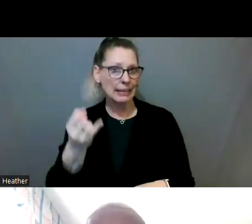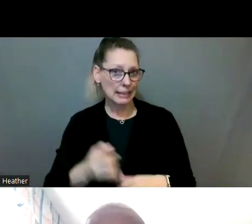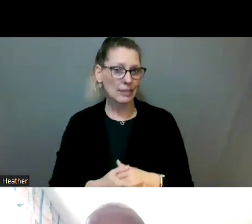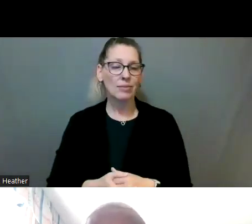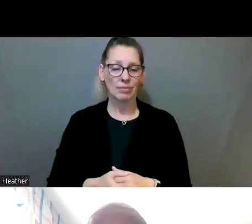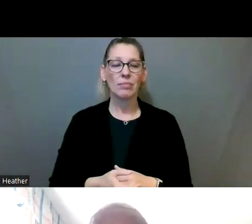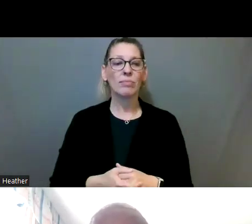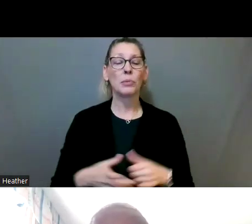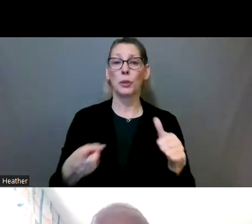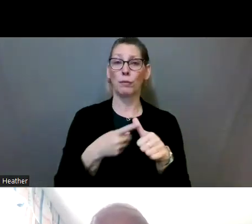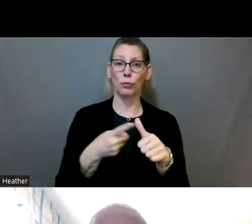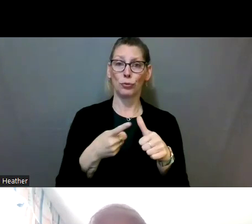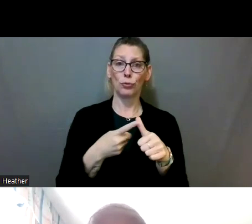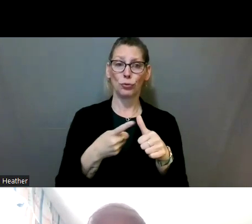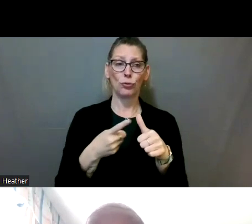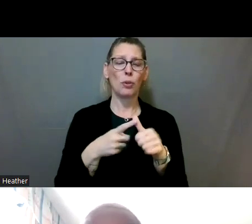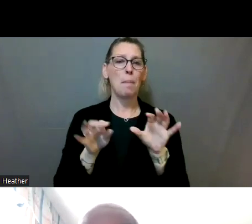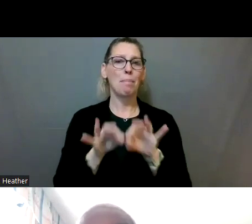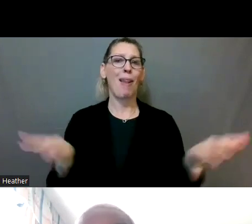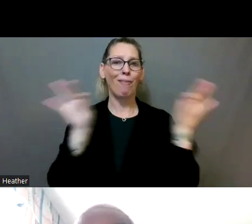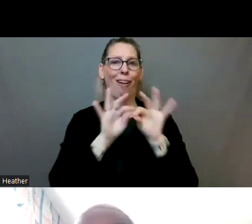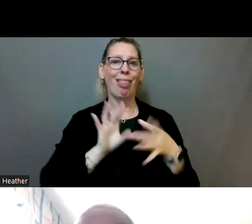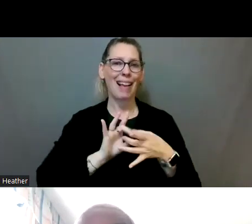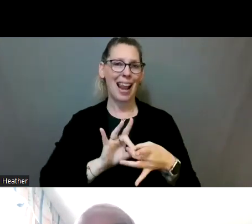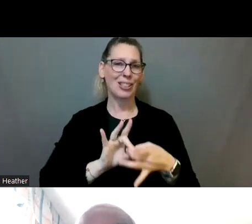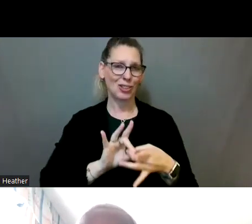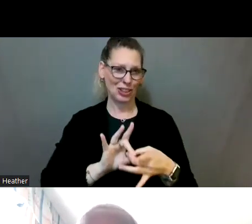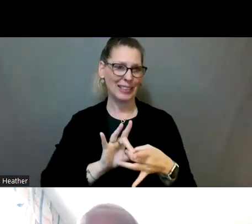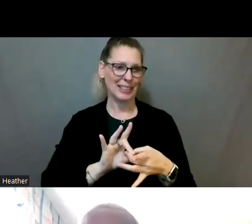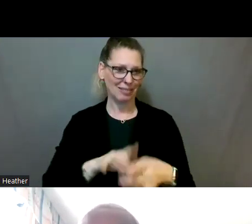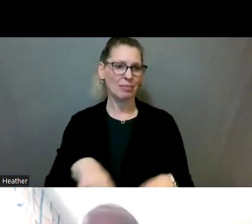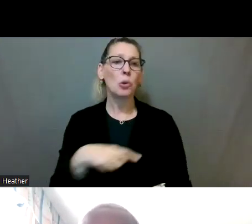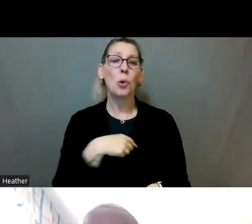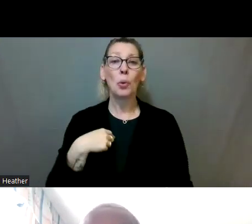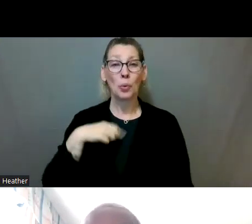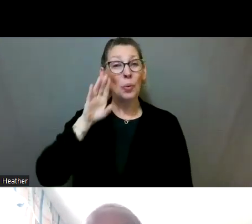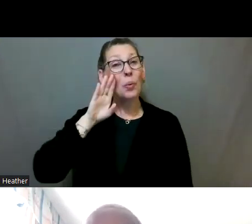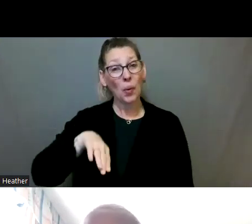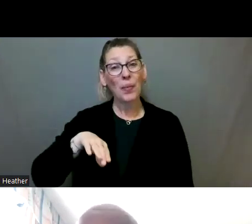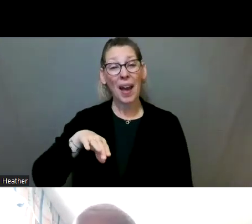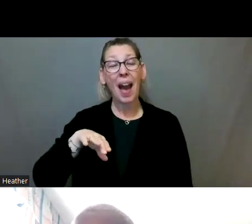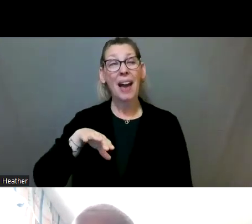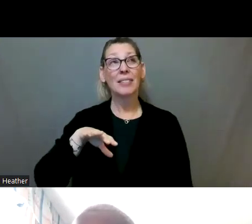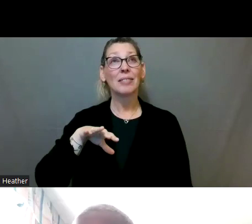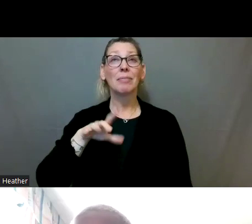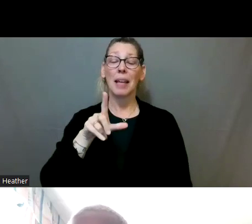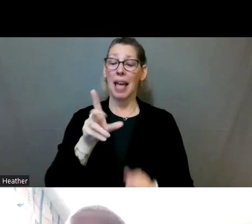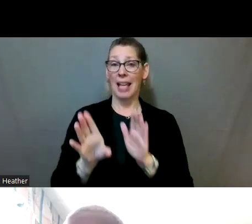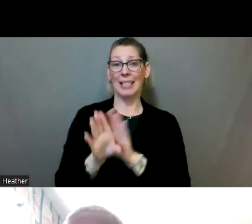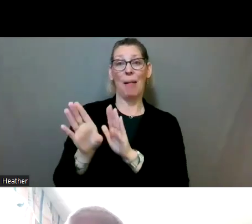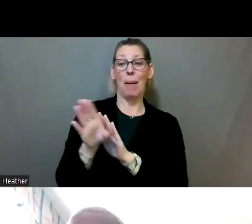the first one is Meaningful Connections Matter. We know that developmentally where students are,